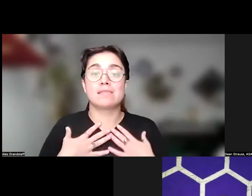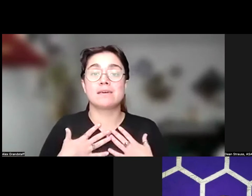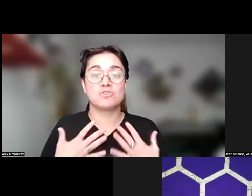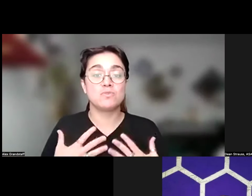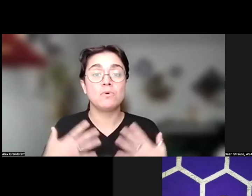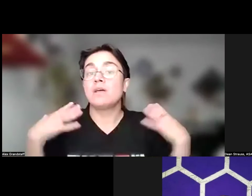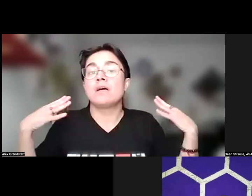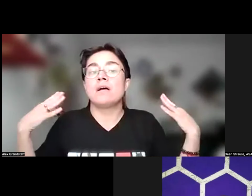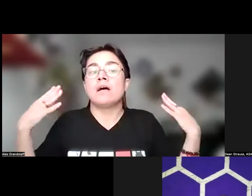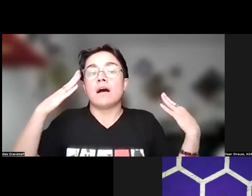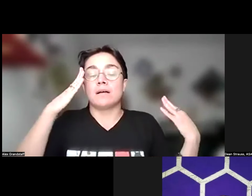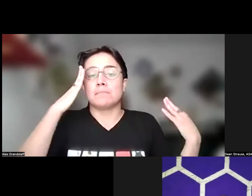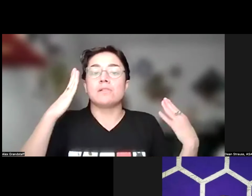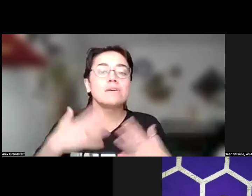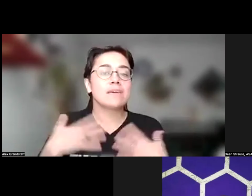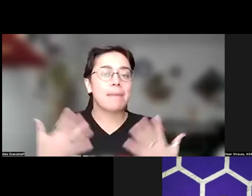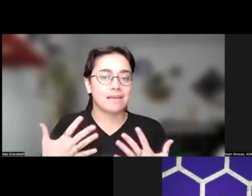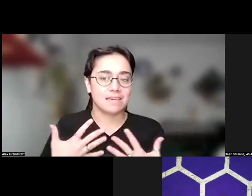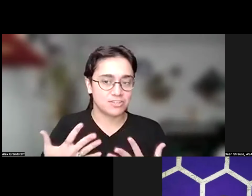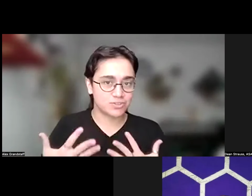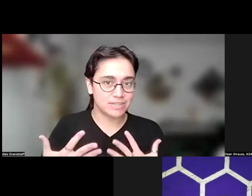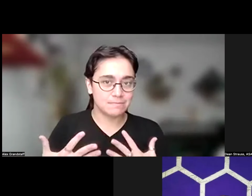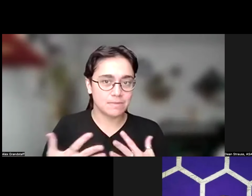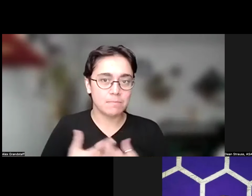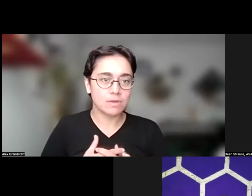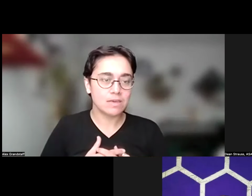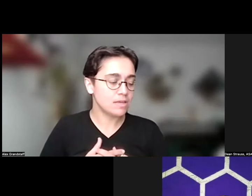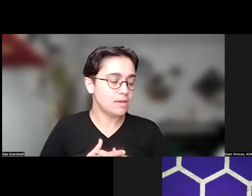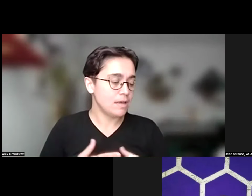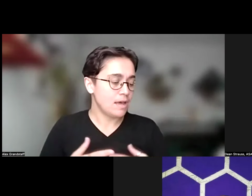Looking back to history can be very good. .' those are evergreen practices that can be helpful.